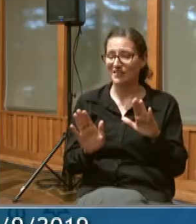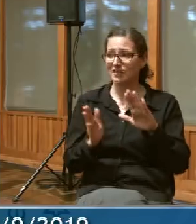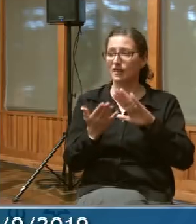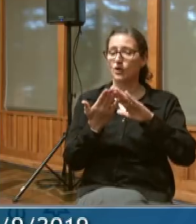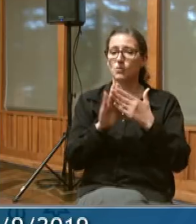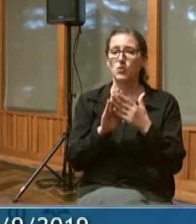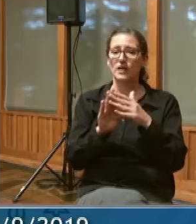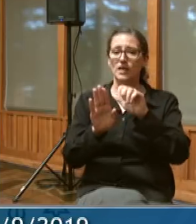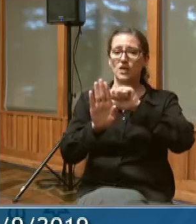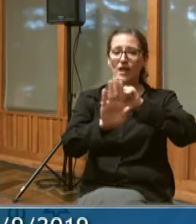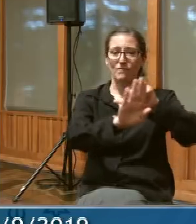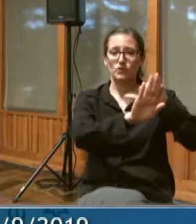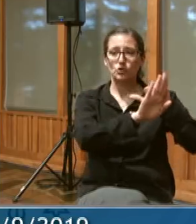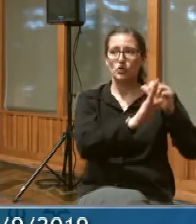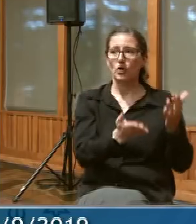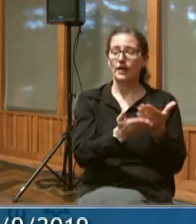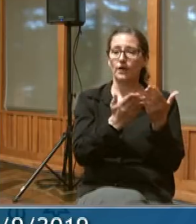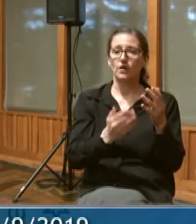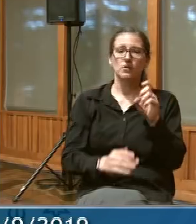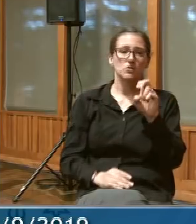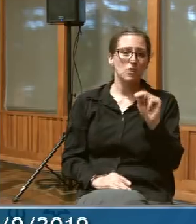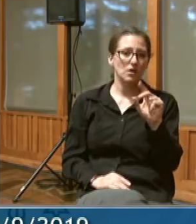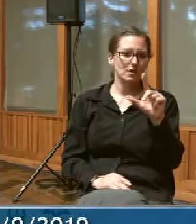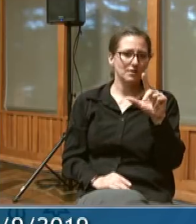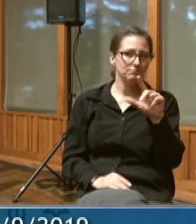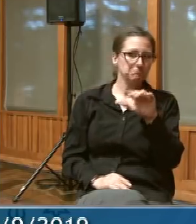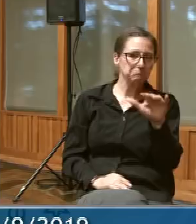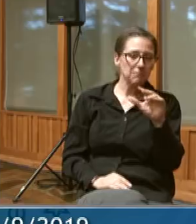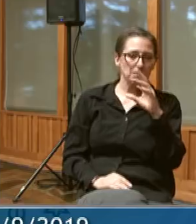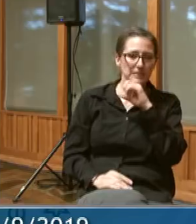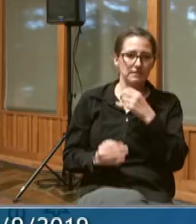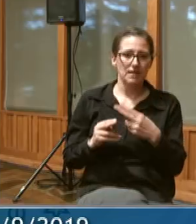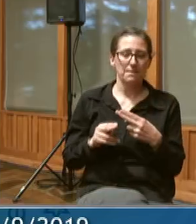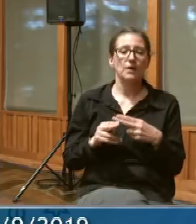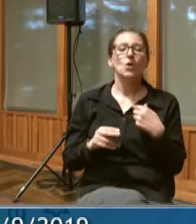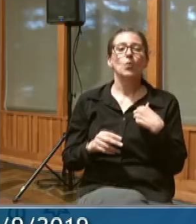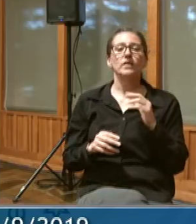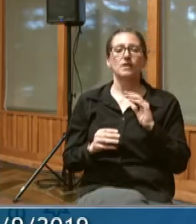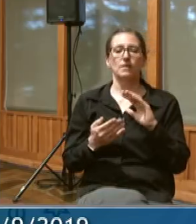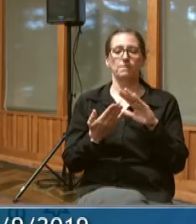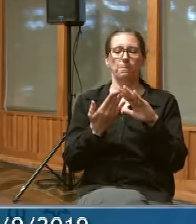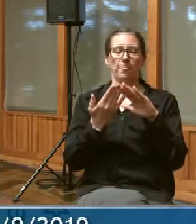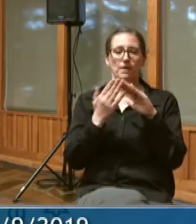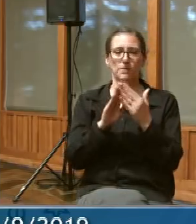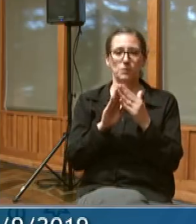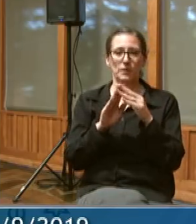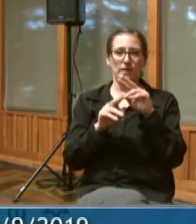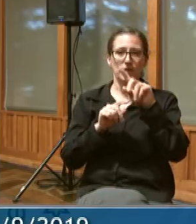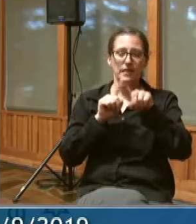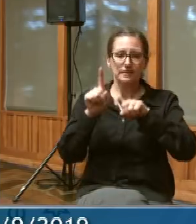EMAIL CITY BUDGET OFFICE@PORTLANDOREGON.GOF.